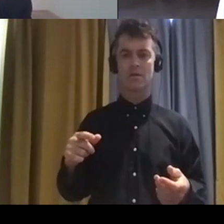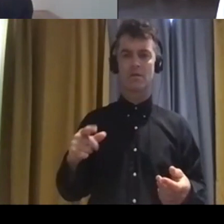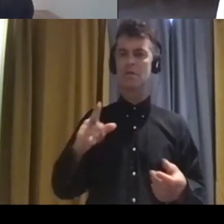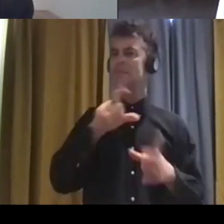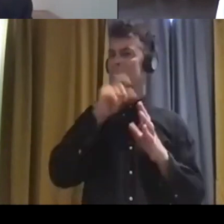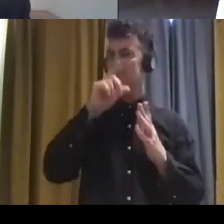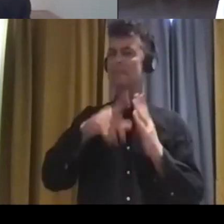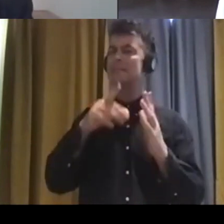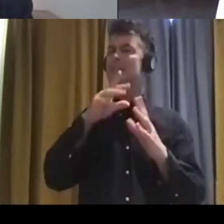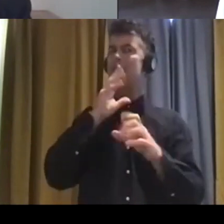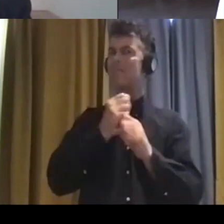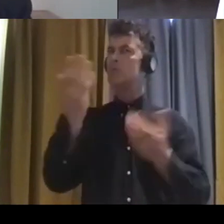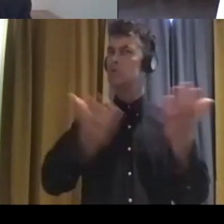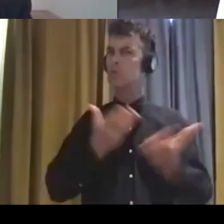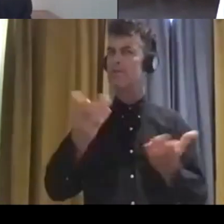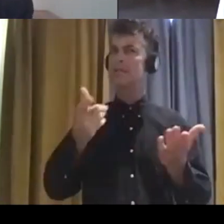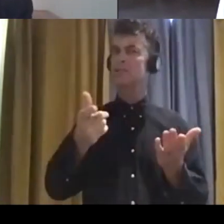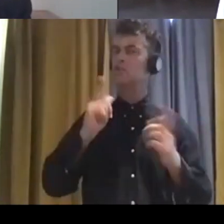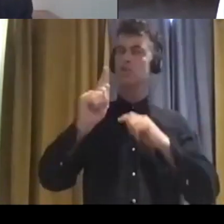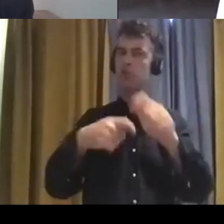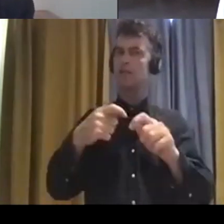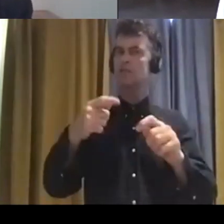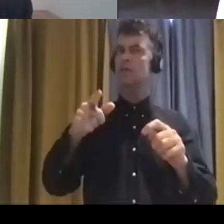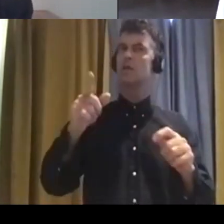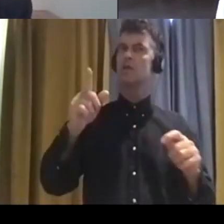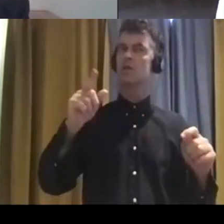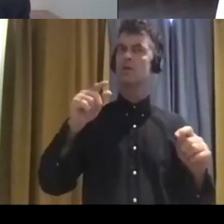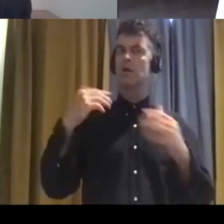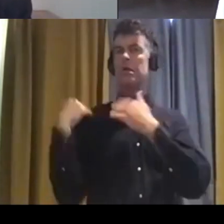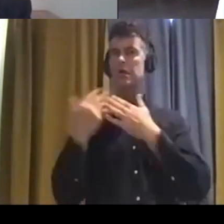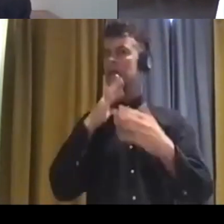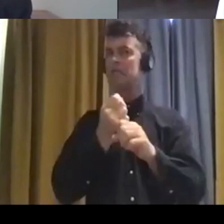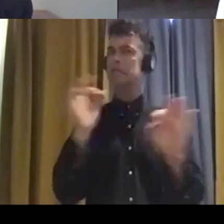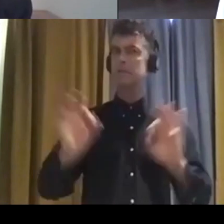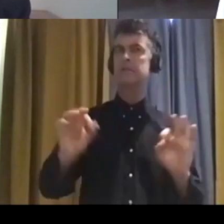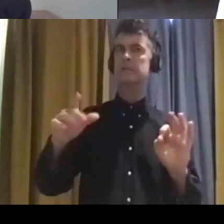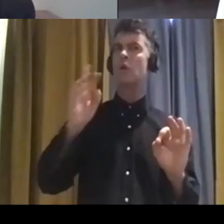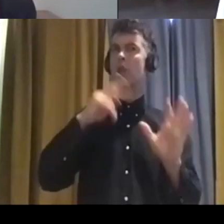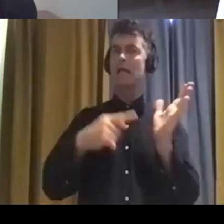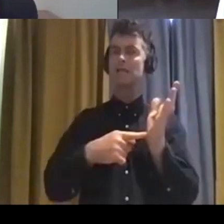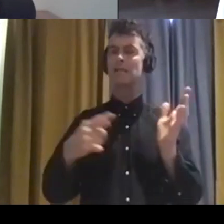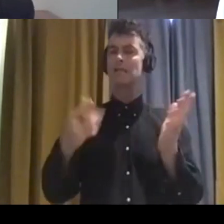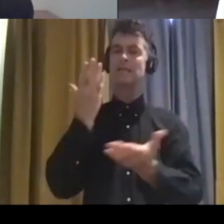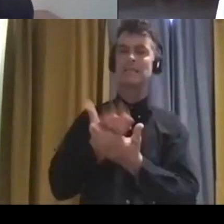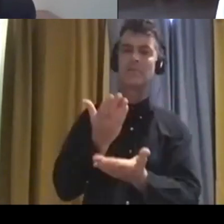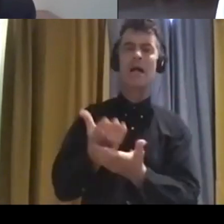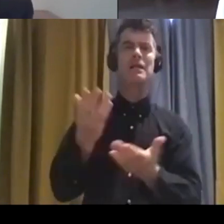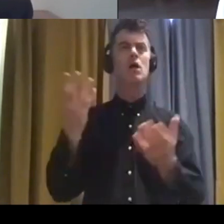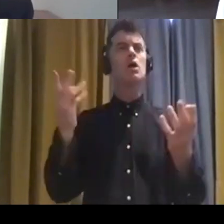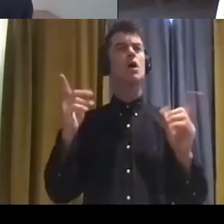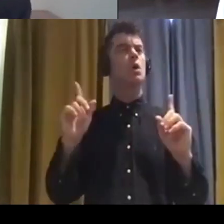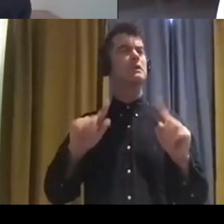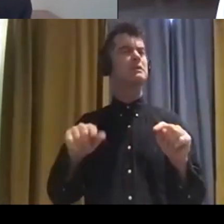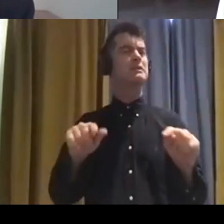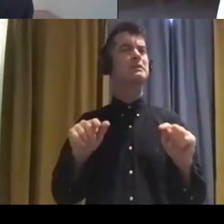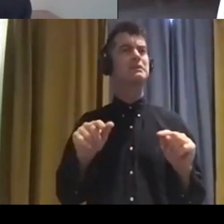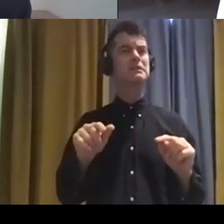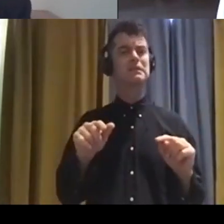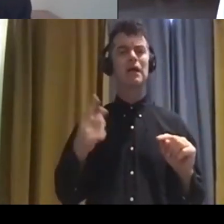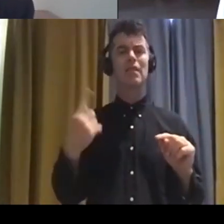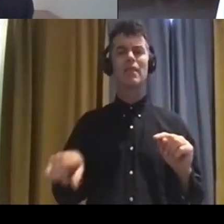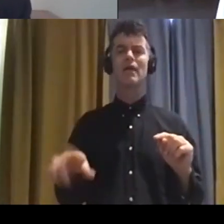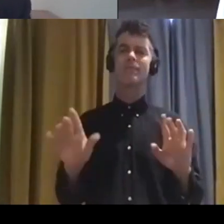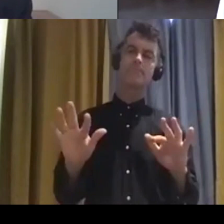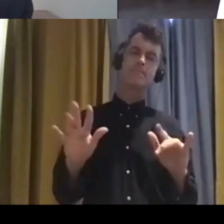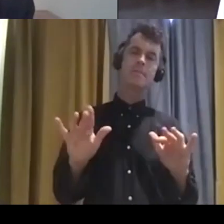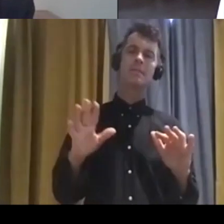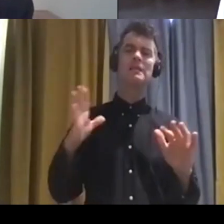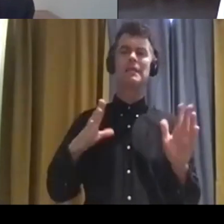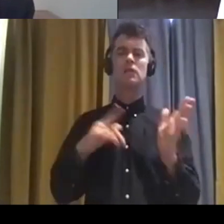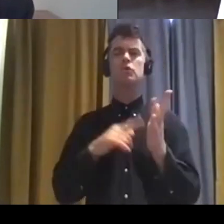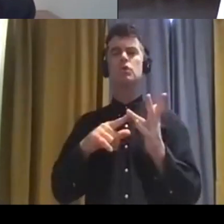service and they're not looking what has it underneath there, which is demand, which is